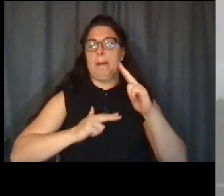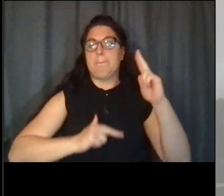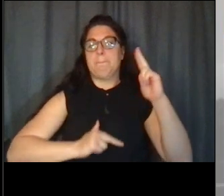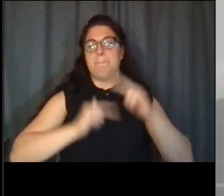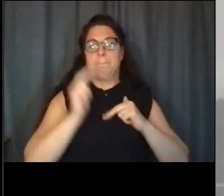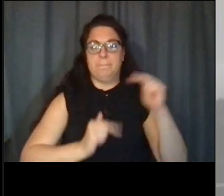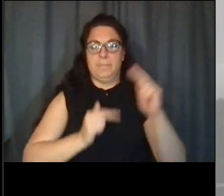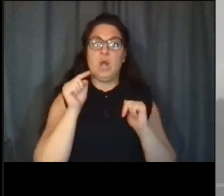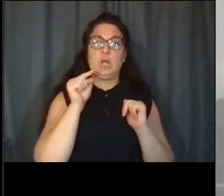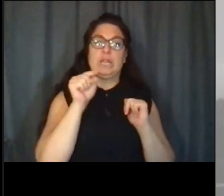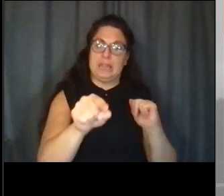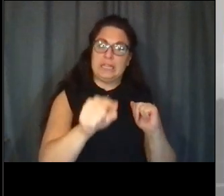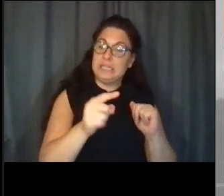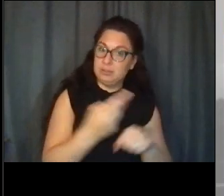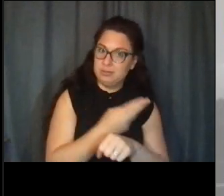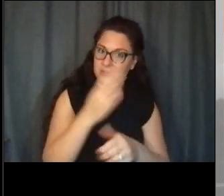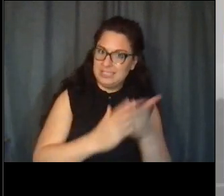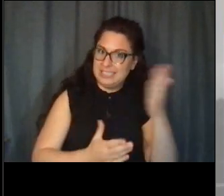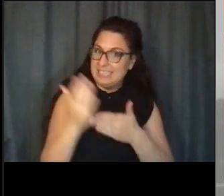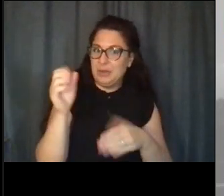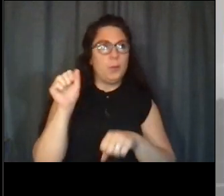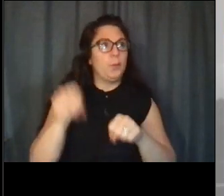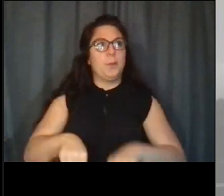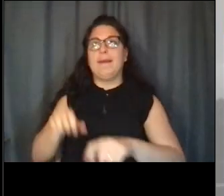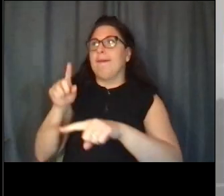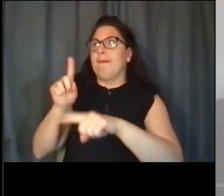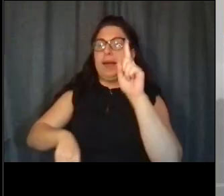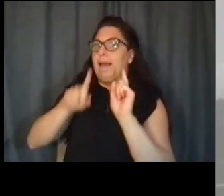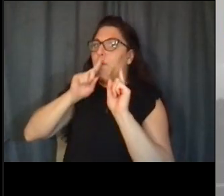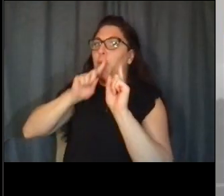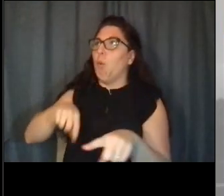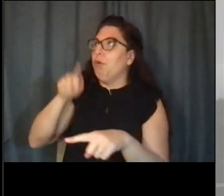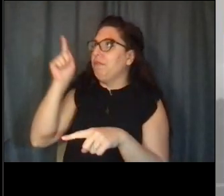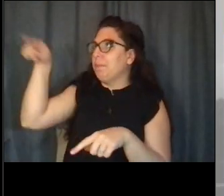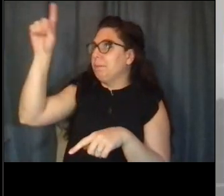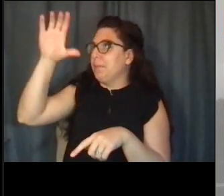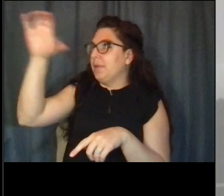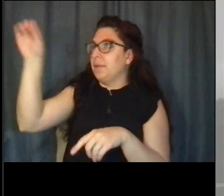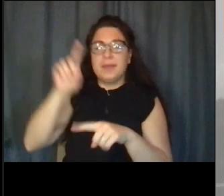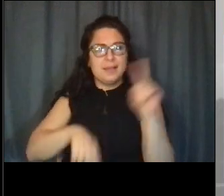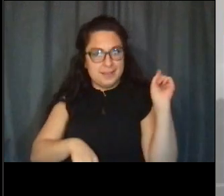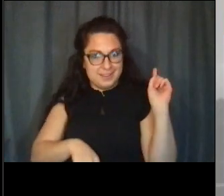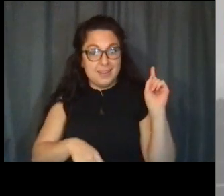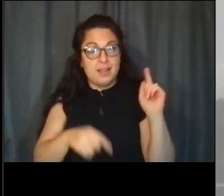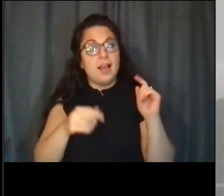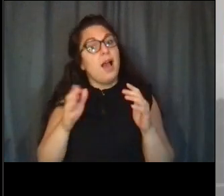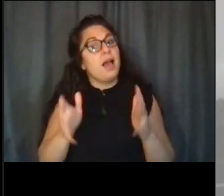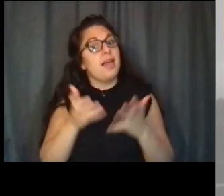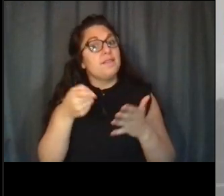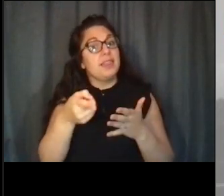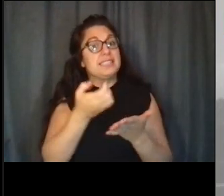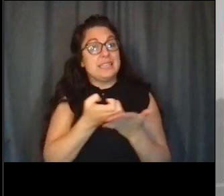that comes from a car manufacturer that we can just order. So a lot of the equipment that I'm going to talk about today, we've actually had to design and put together ourselves.